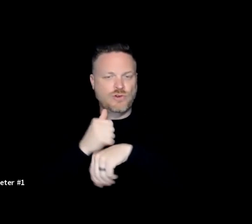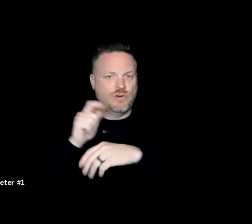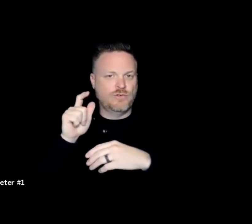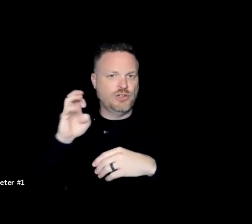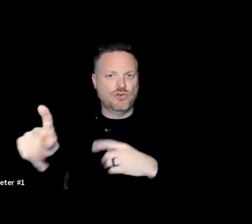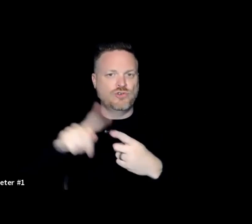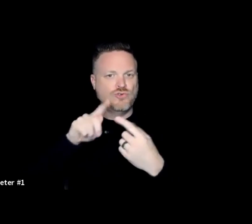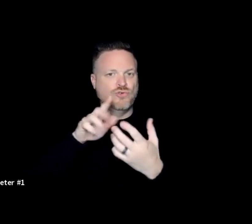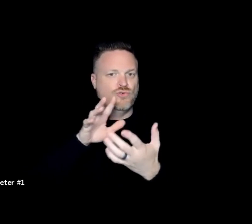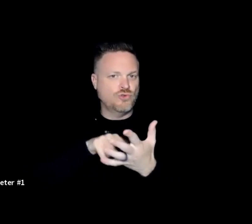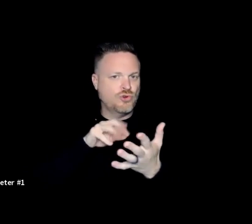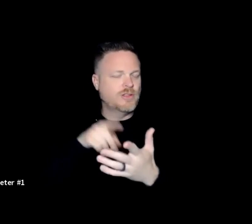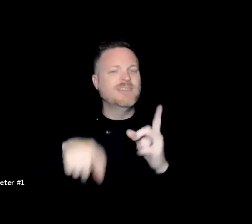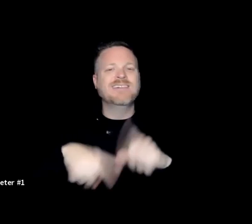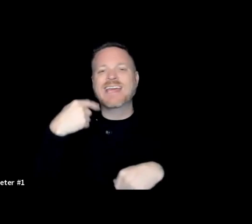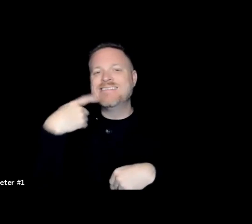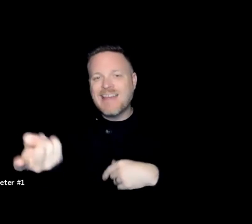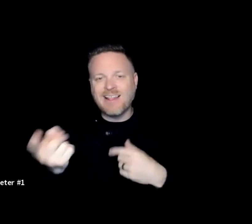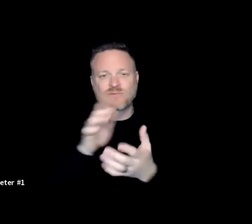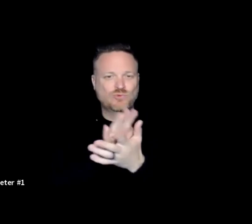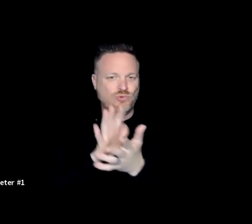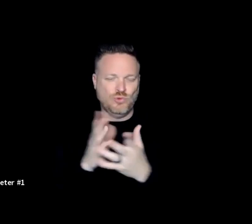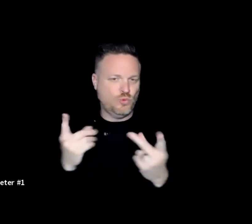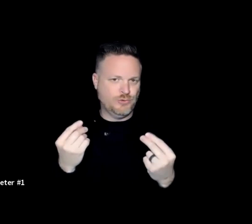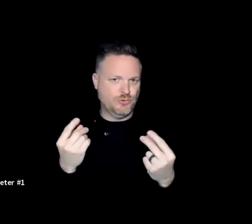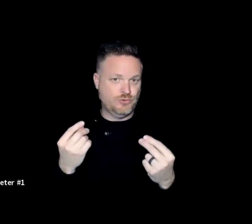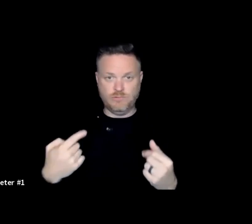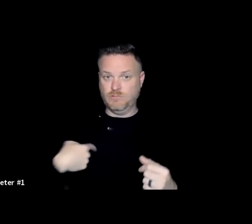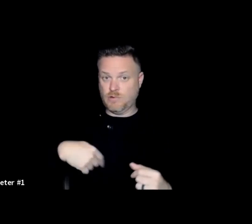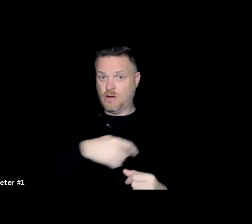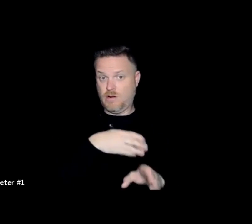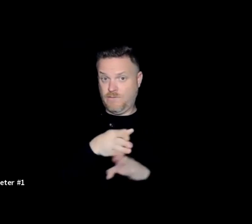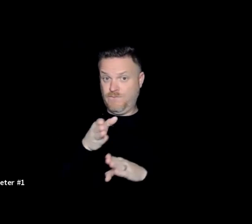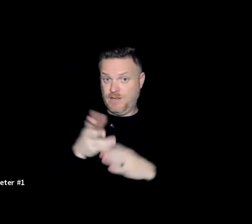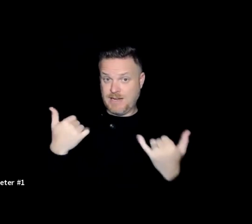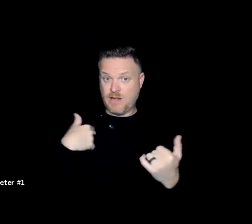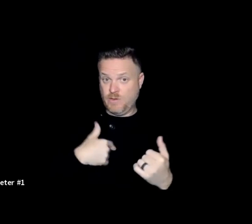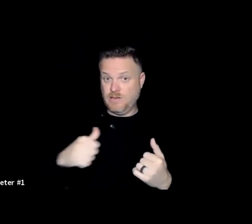you can't tell schools what to do. We, as a field, need to now backfill the